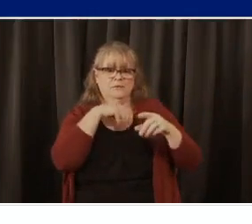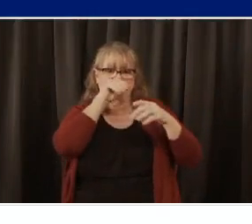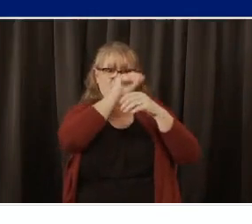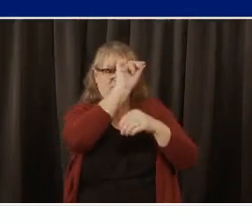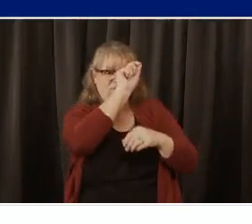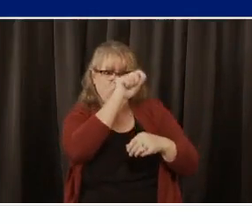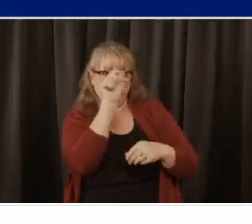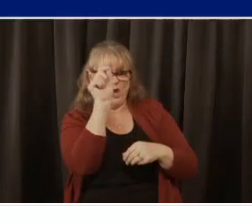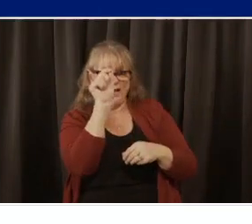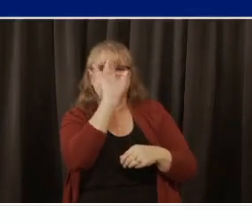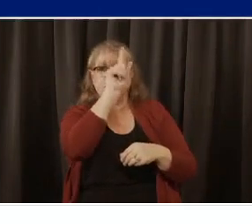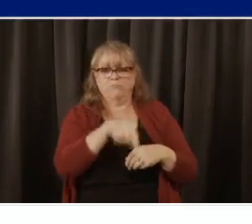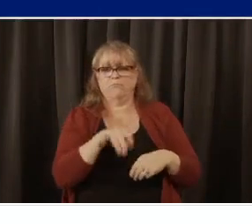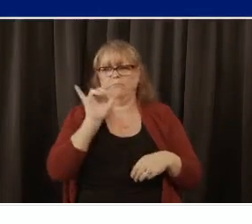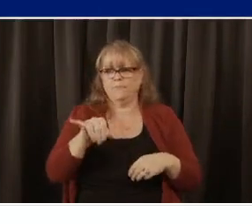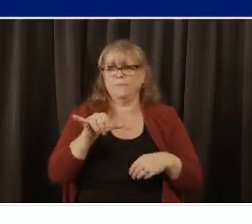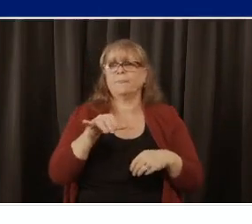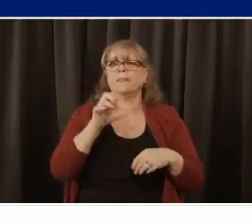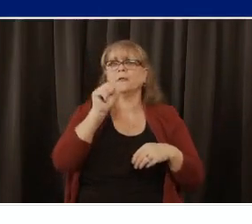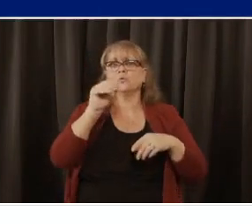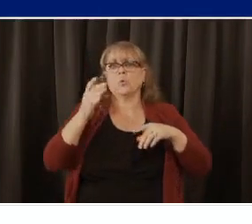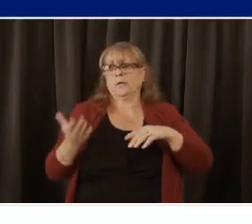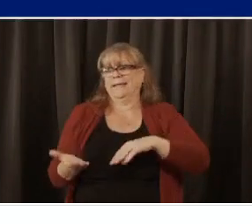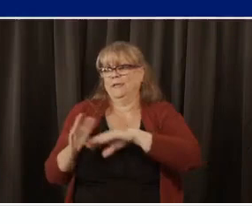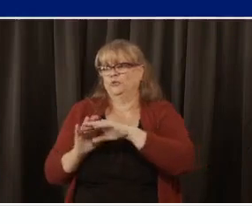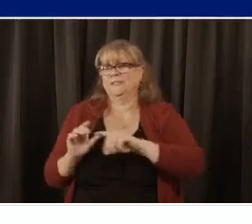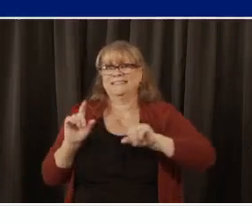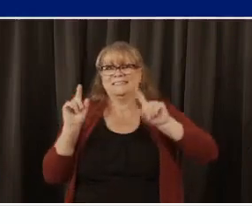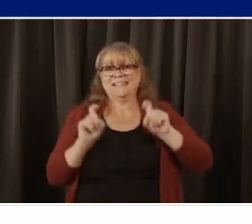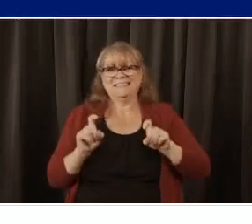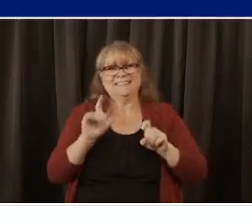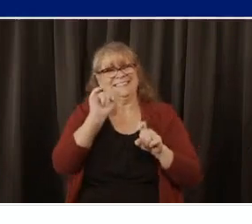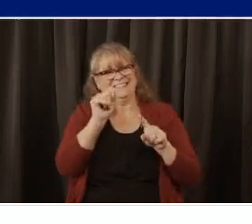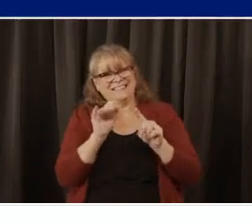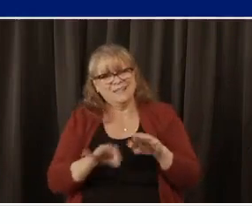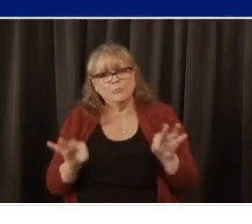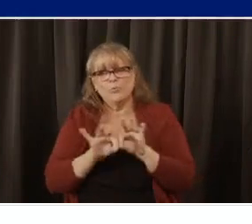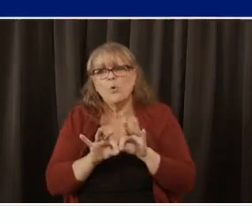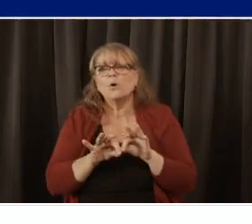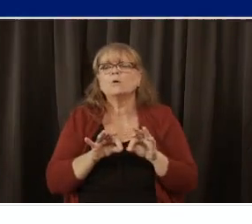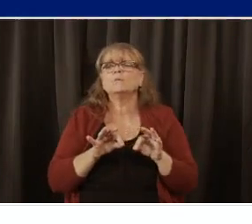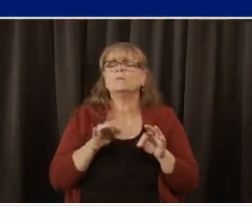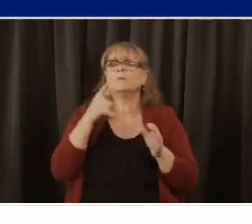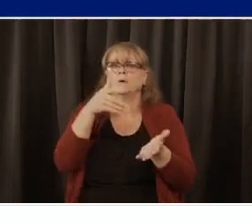just do it in your own home every five days, and we encourage you to do that.